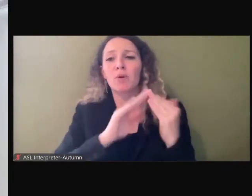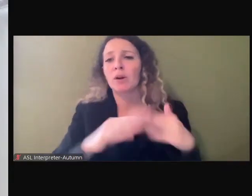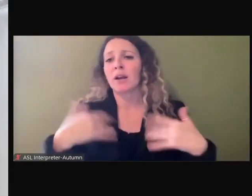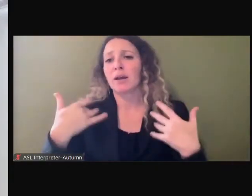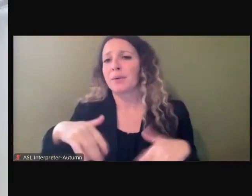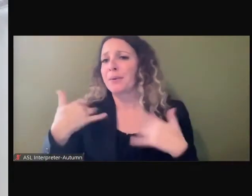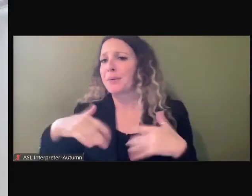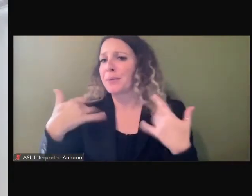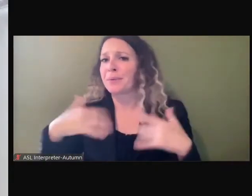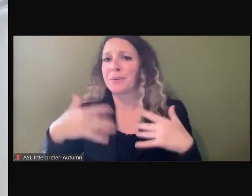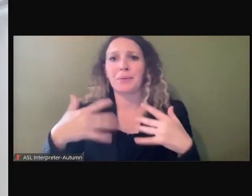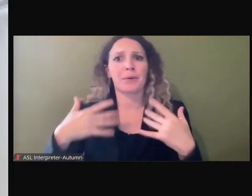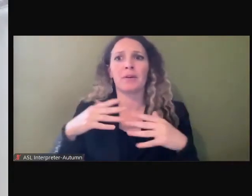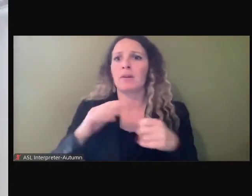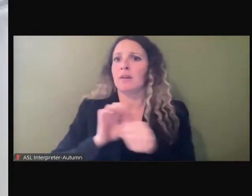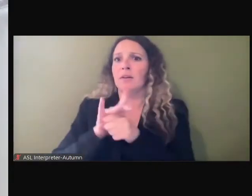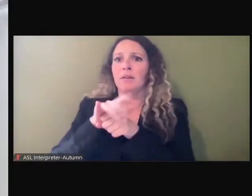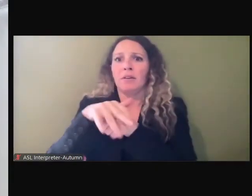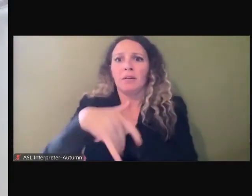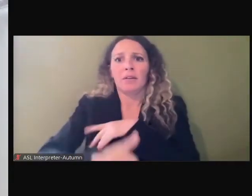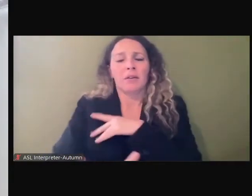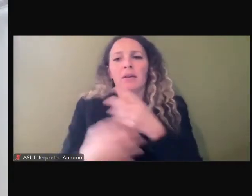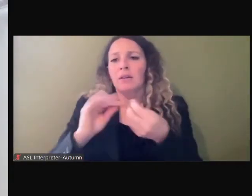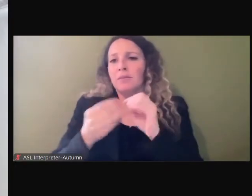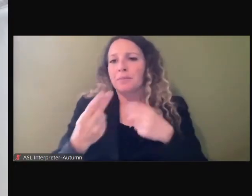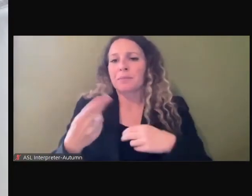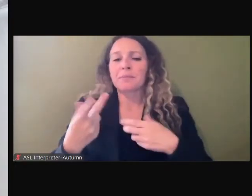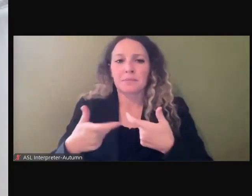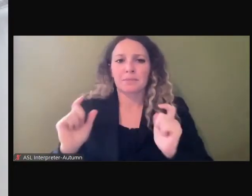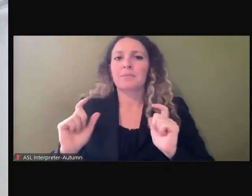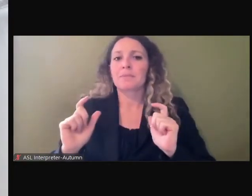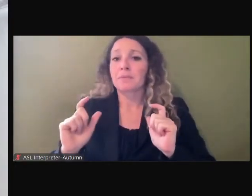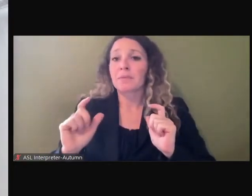Let's talk about how telehealth truly makes a difference for the disability community. Think